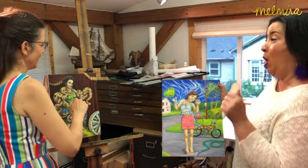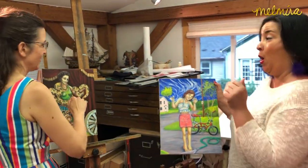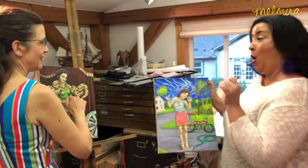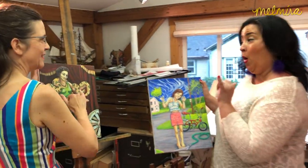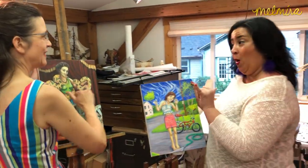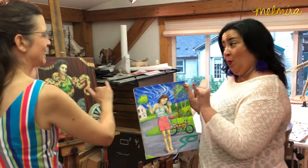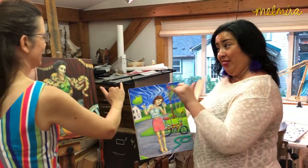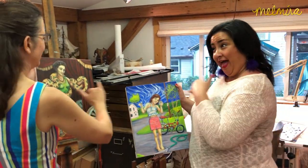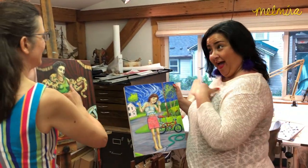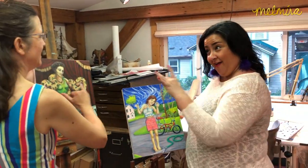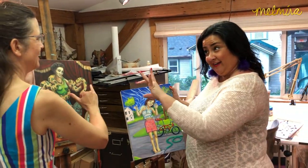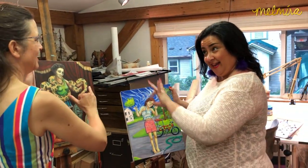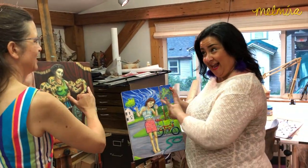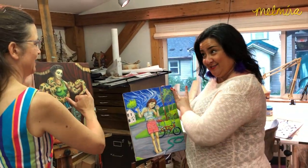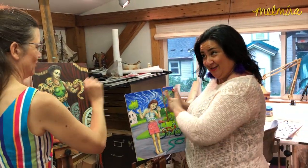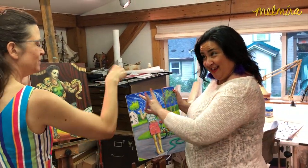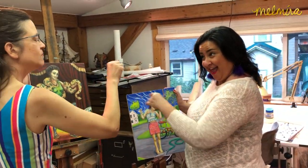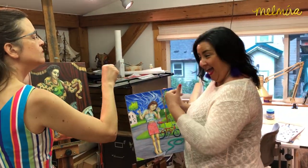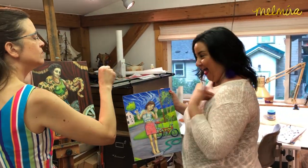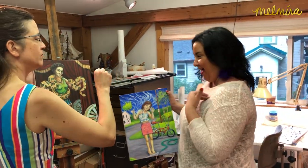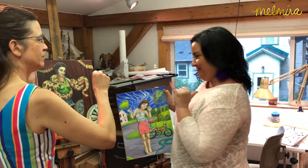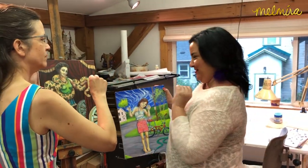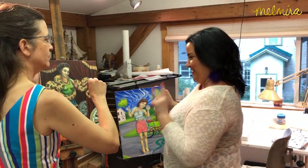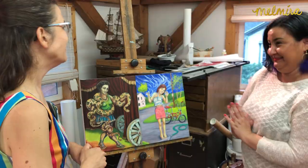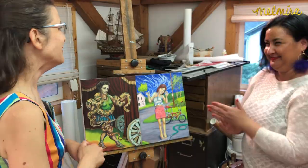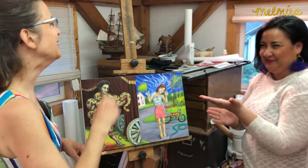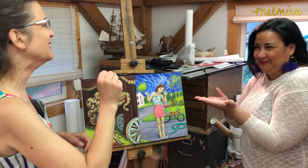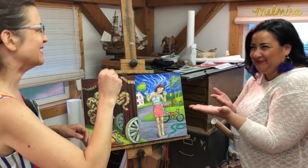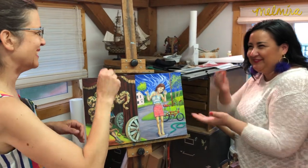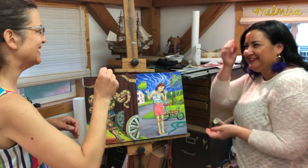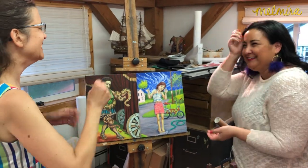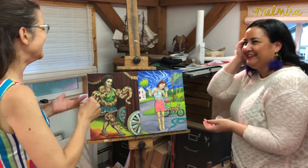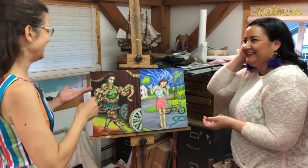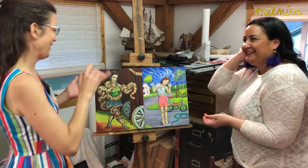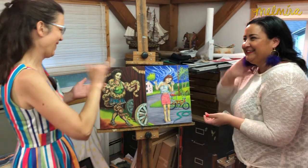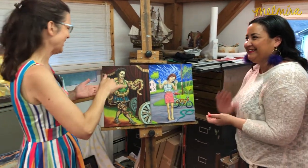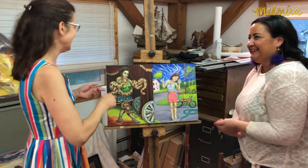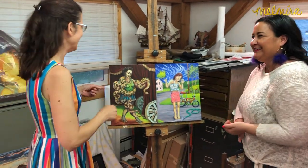Oh, so both of them are connected? -Yes. -Ok. Yes, that.